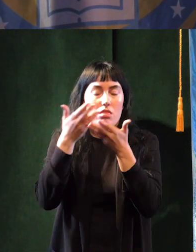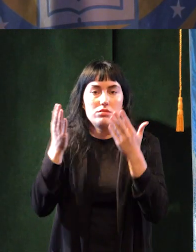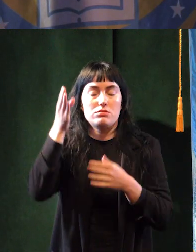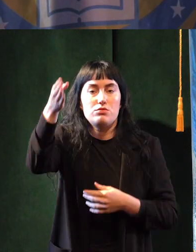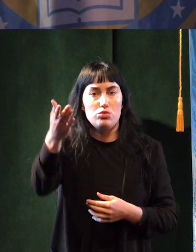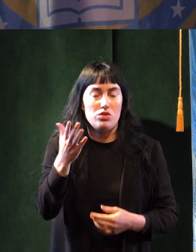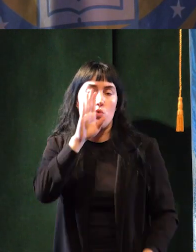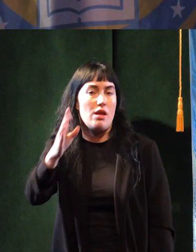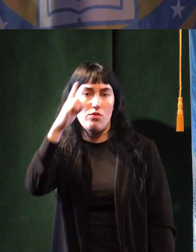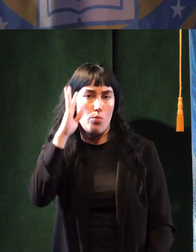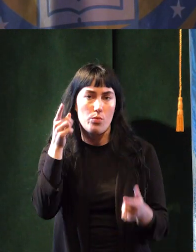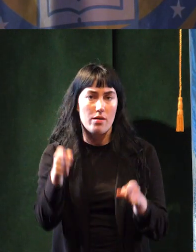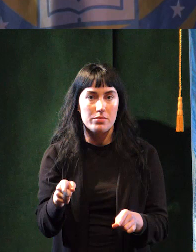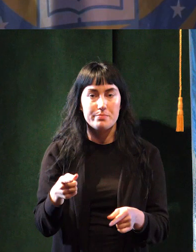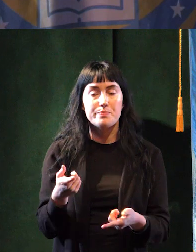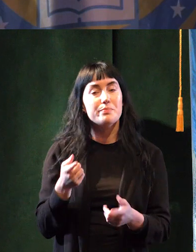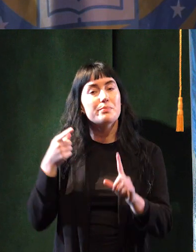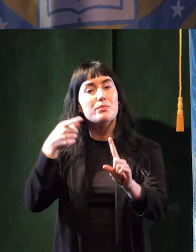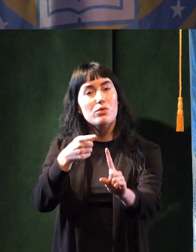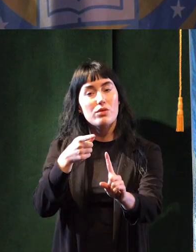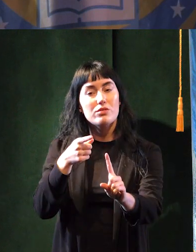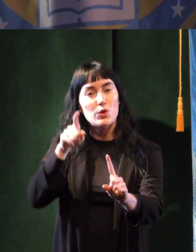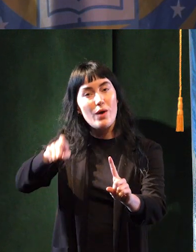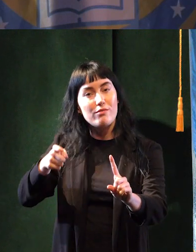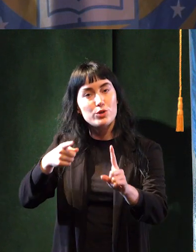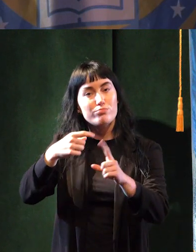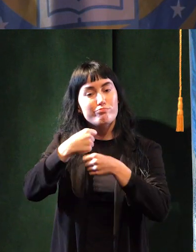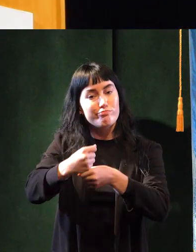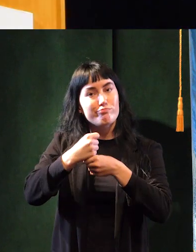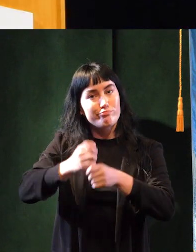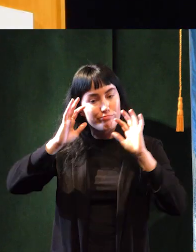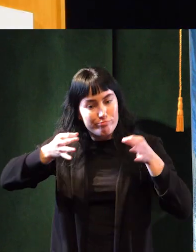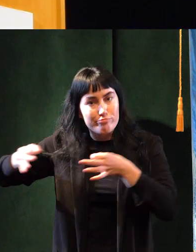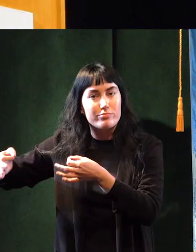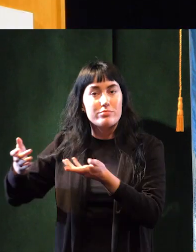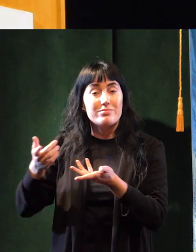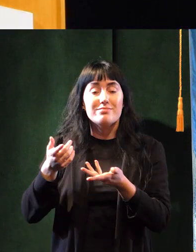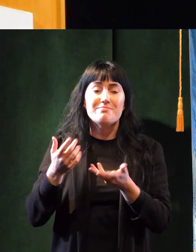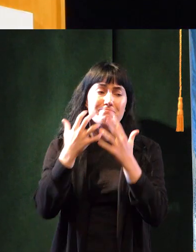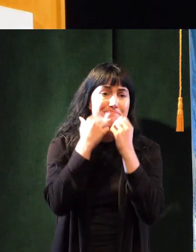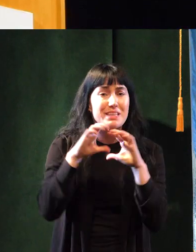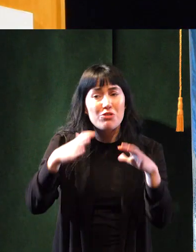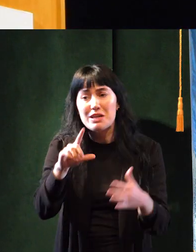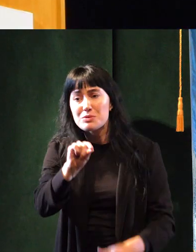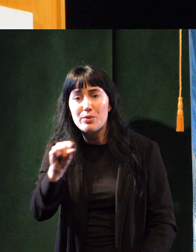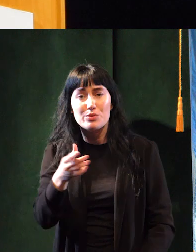experience the point is to make them dear class of 2020 I wish more than